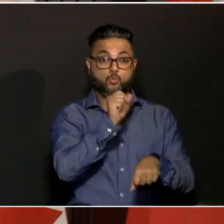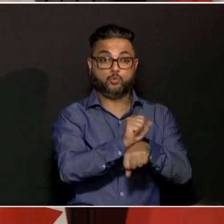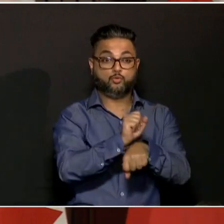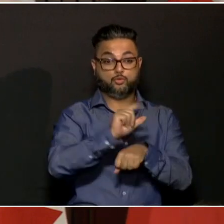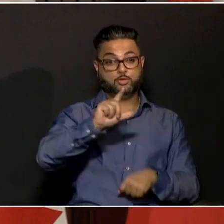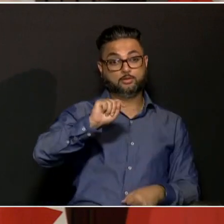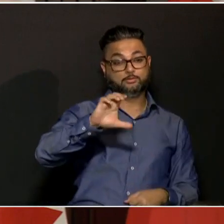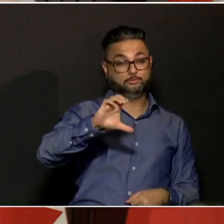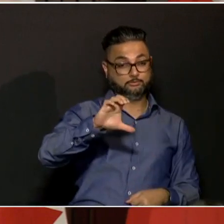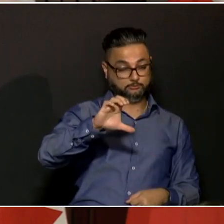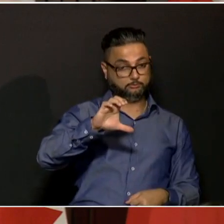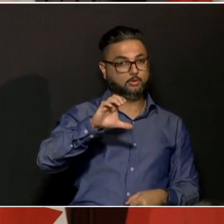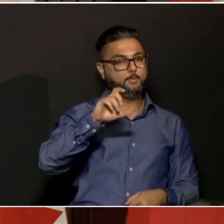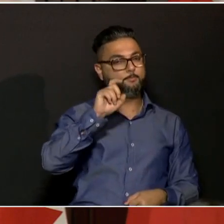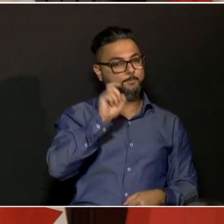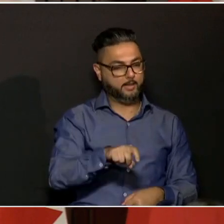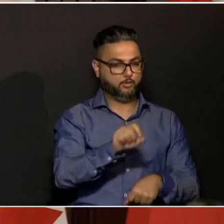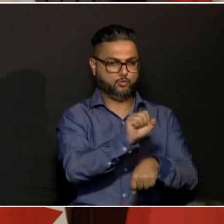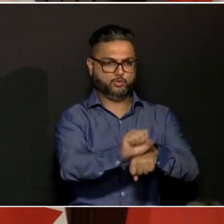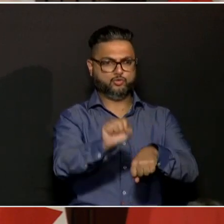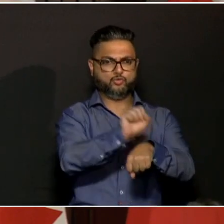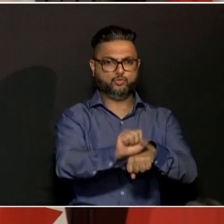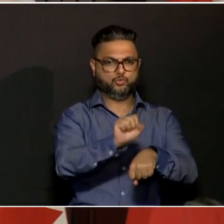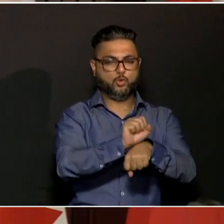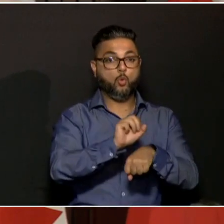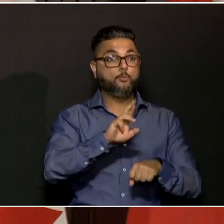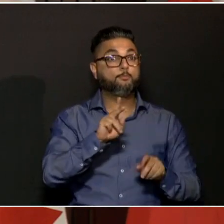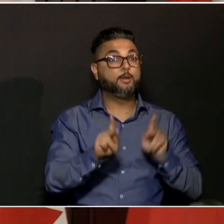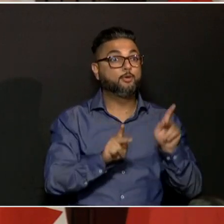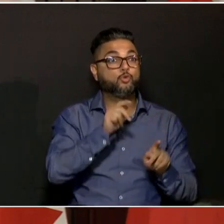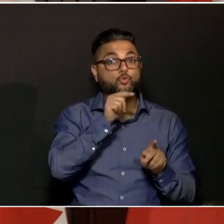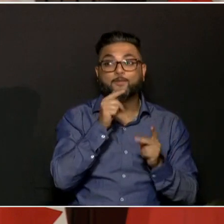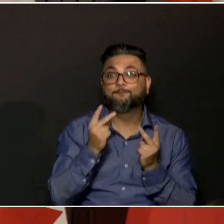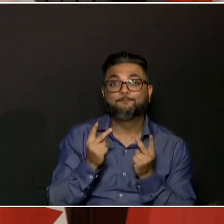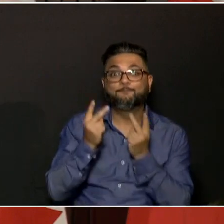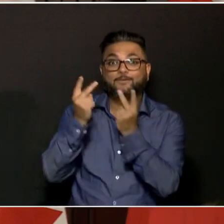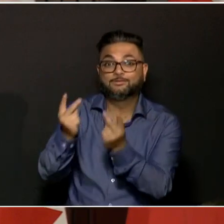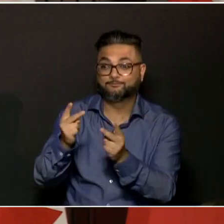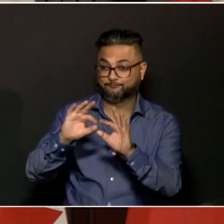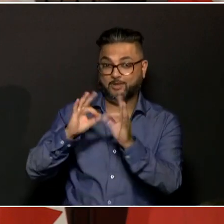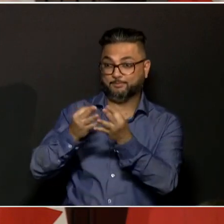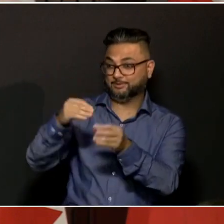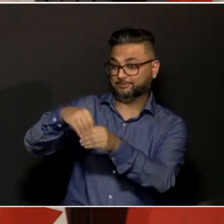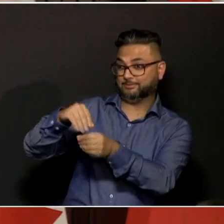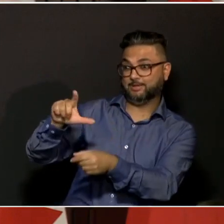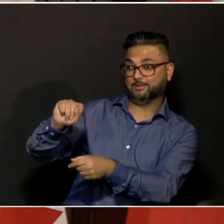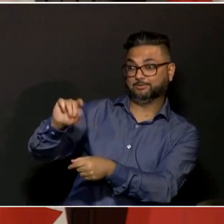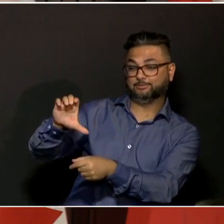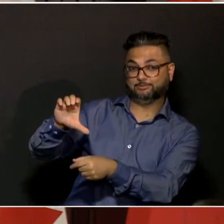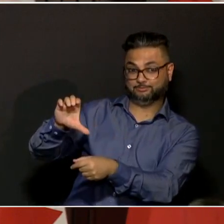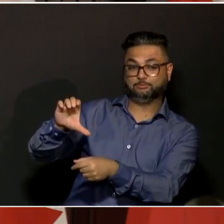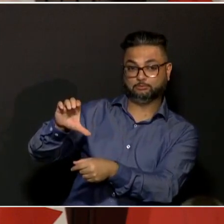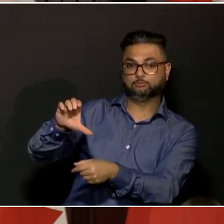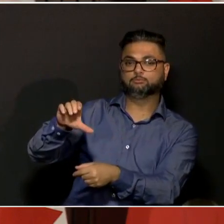police officers are people who work in lawn care -- lawn care homes or people going to visit those in long-term